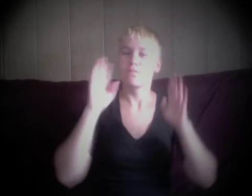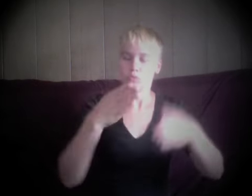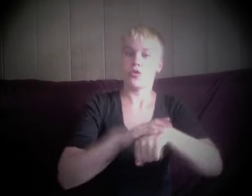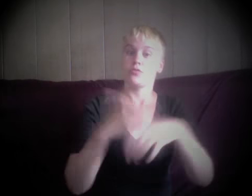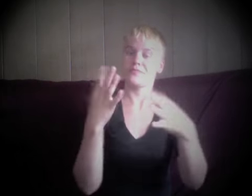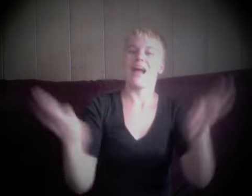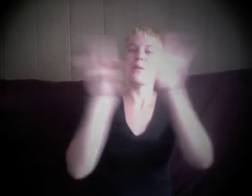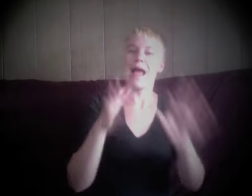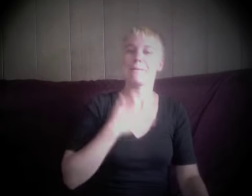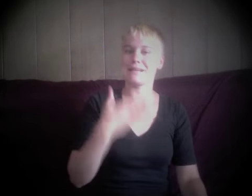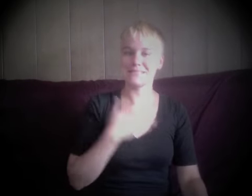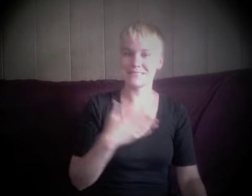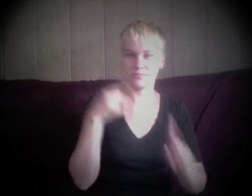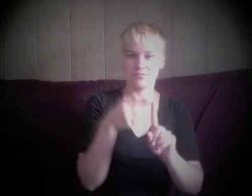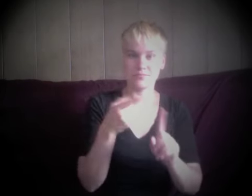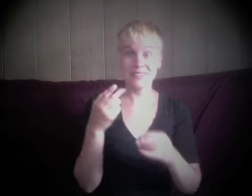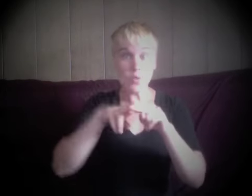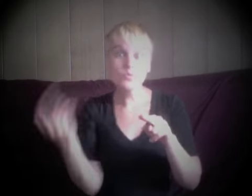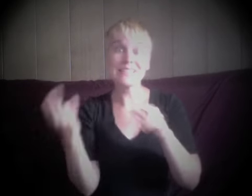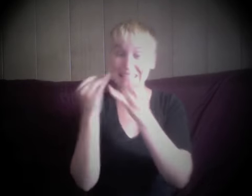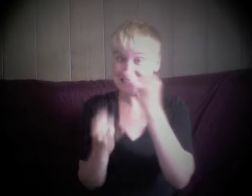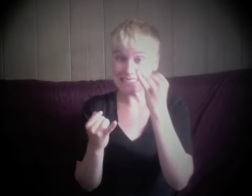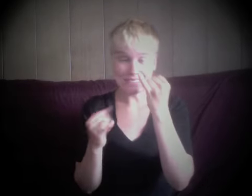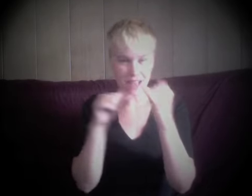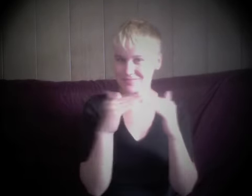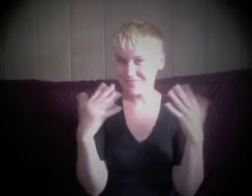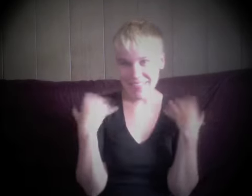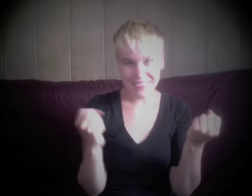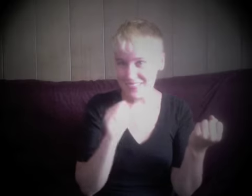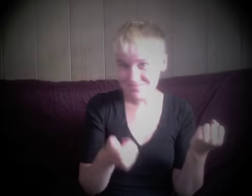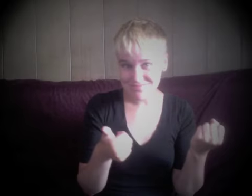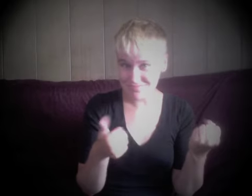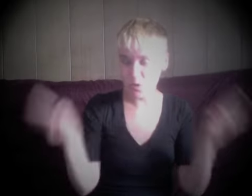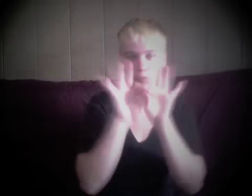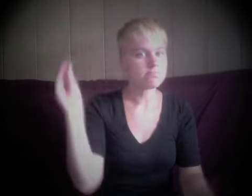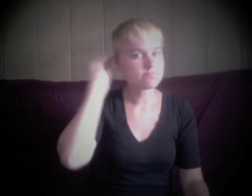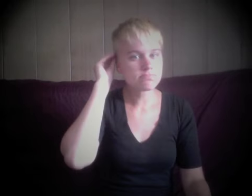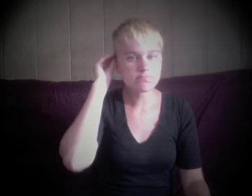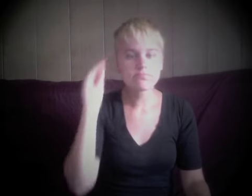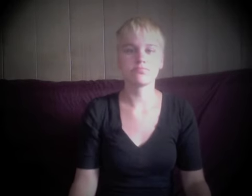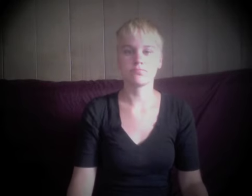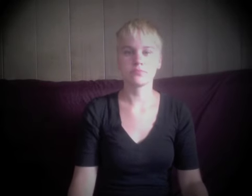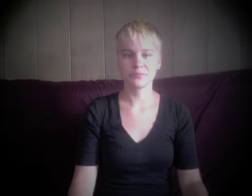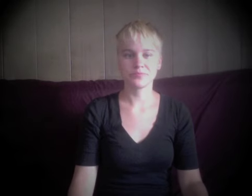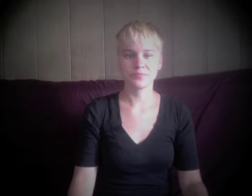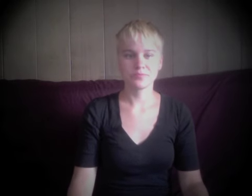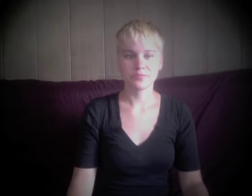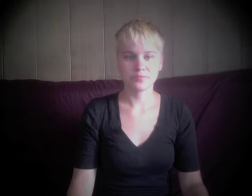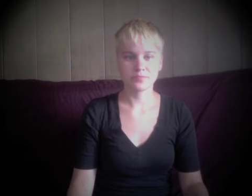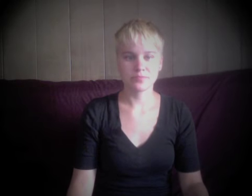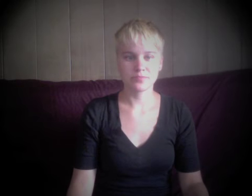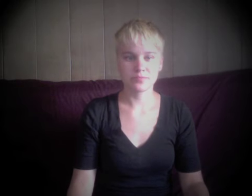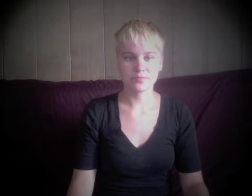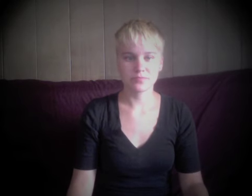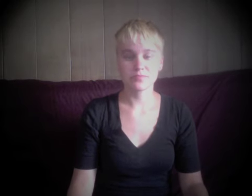Also, let's let the goal be happiness and health that's reasonable for people to achieve. Let's all acknowledge that weightloss does not equal health and make sure that weightloss is not our ultimate goal.